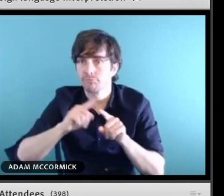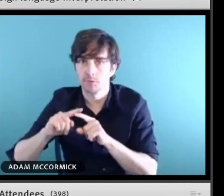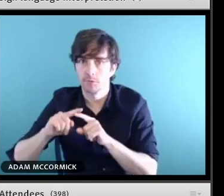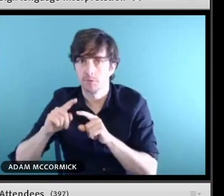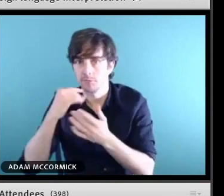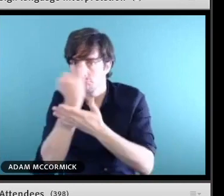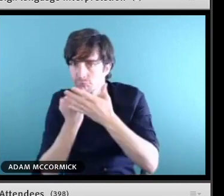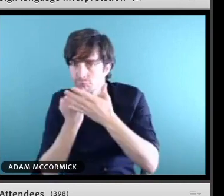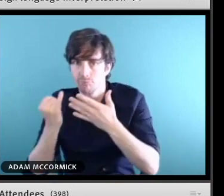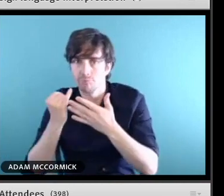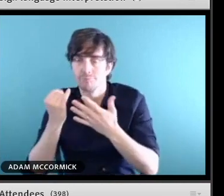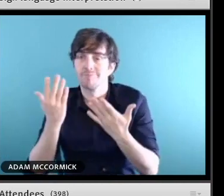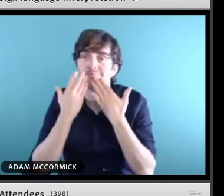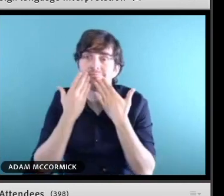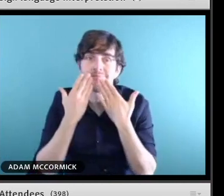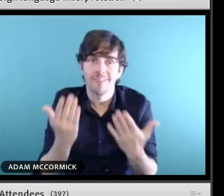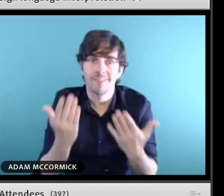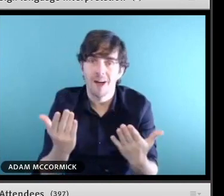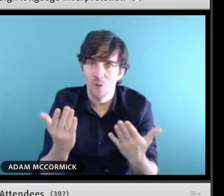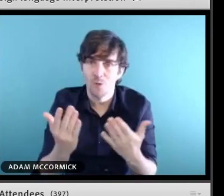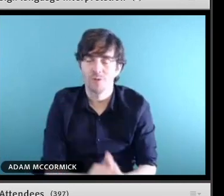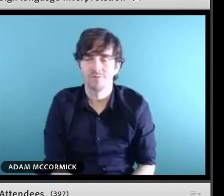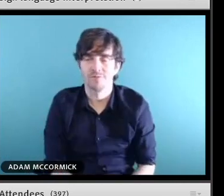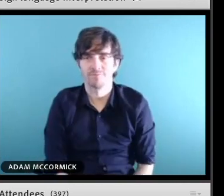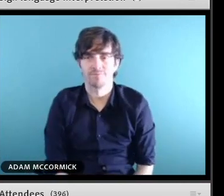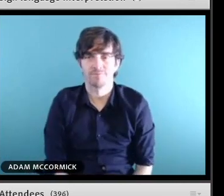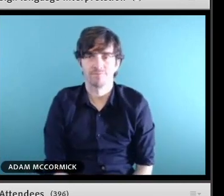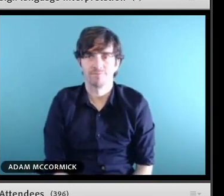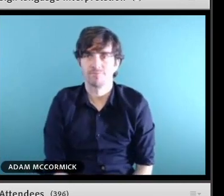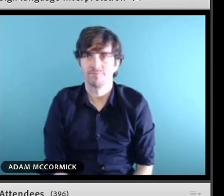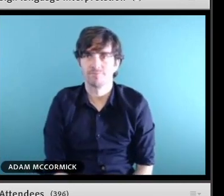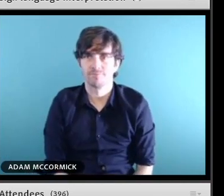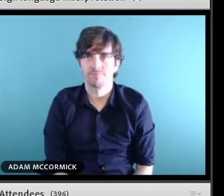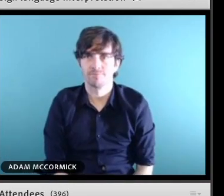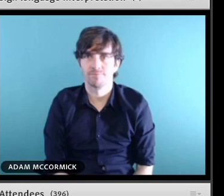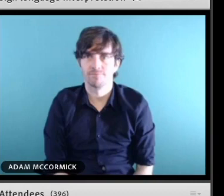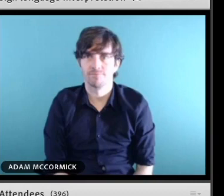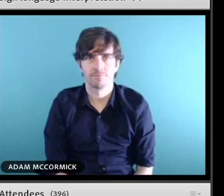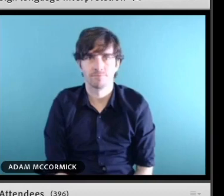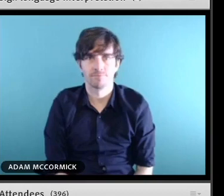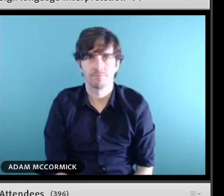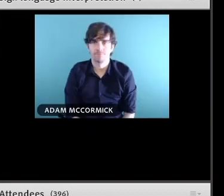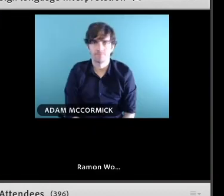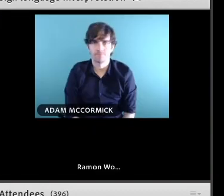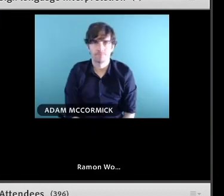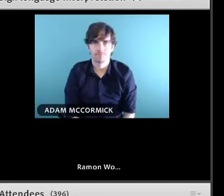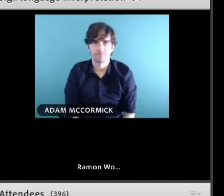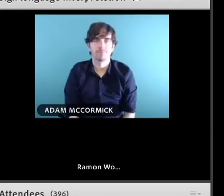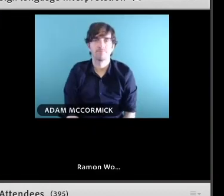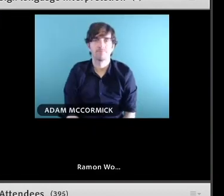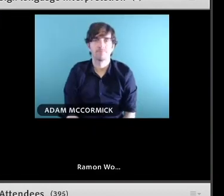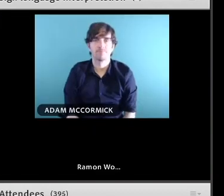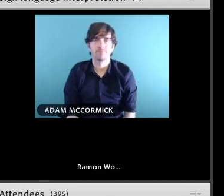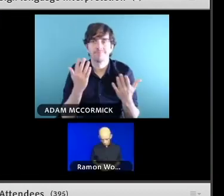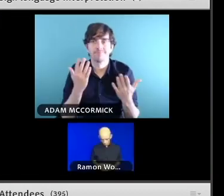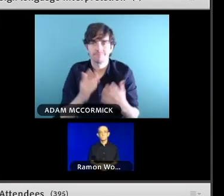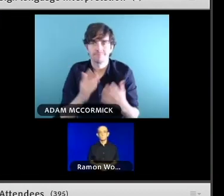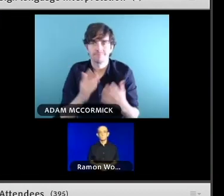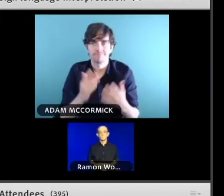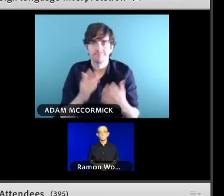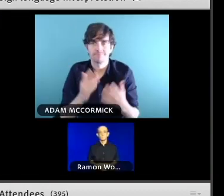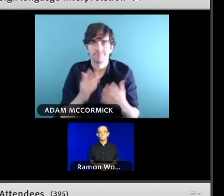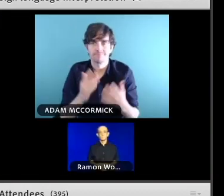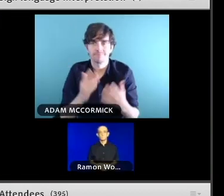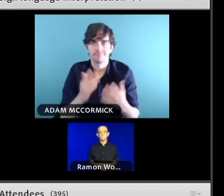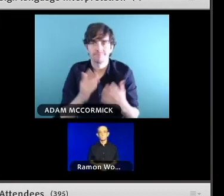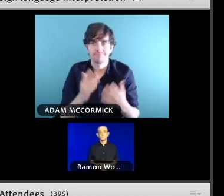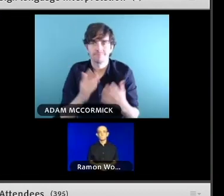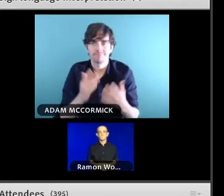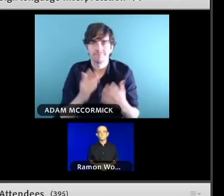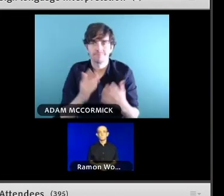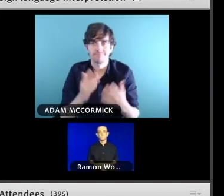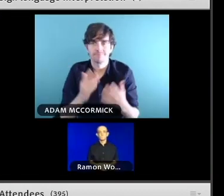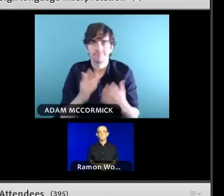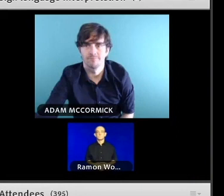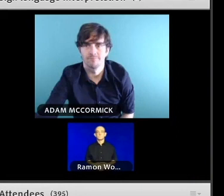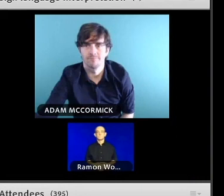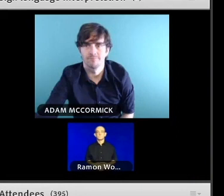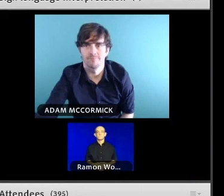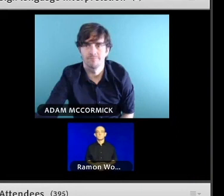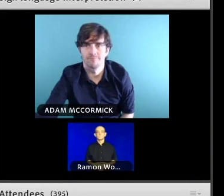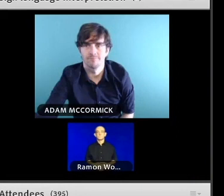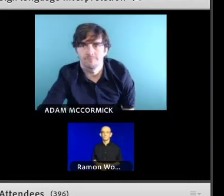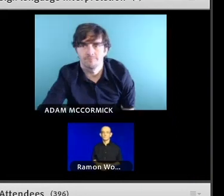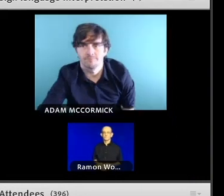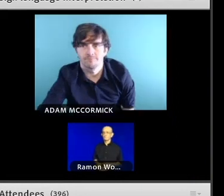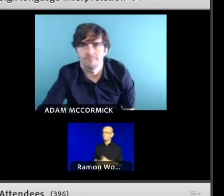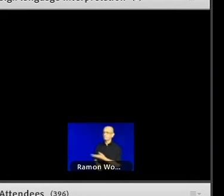changes. Consider is specific impact of COVID‑19 transmission and regulation to